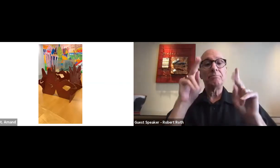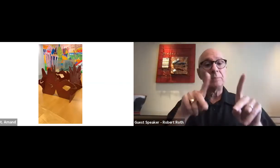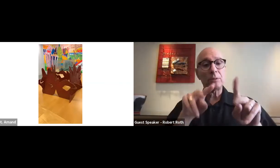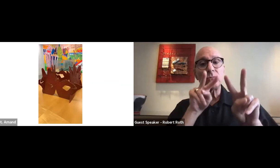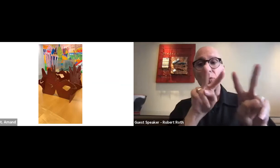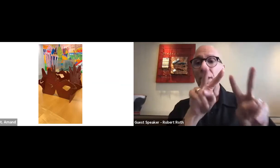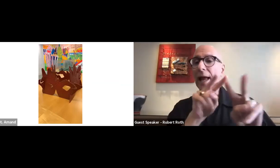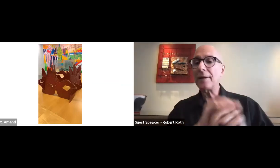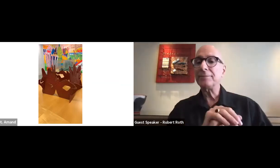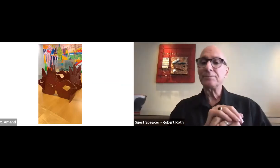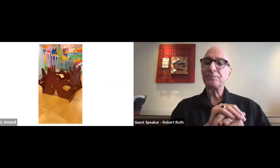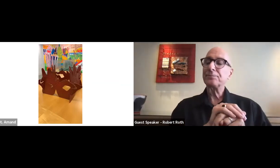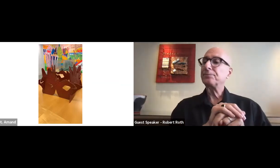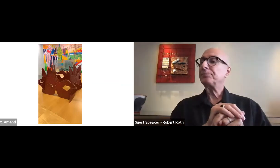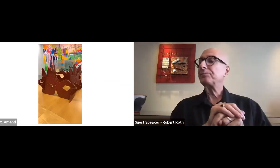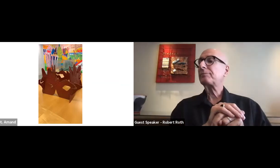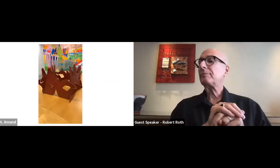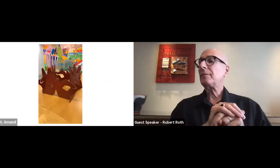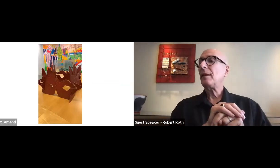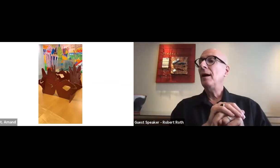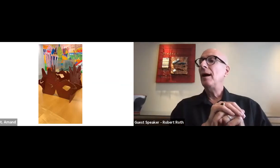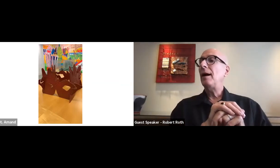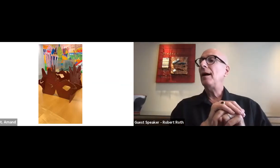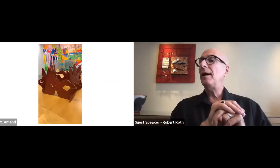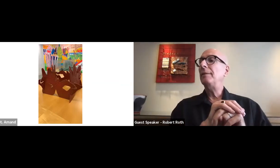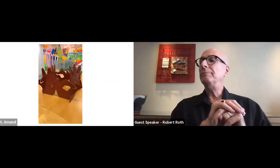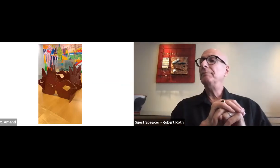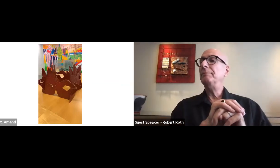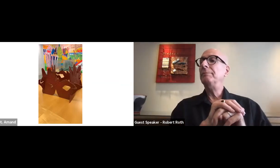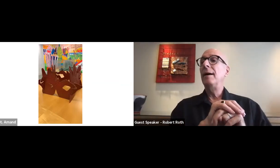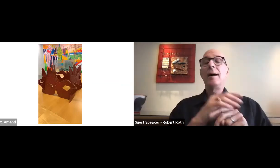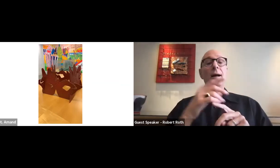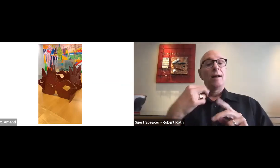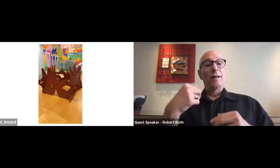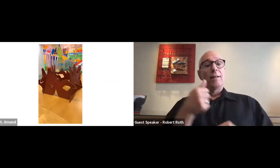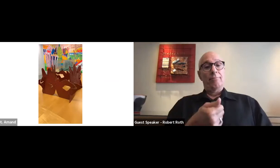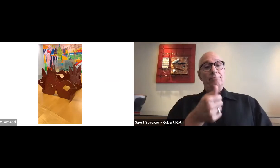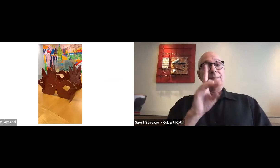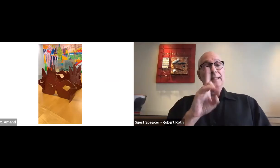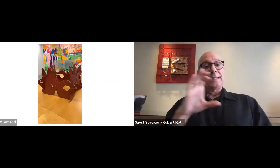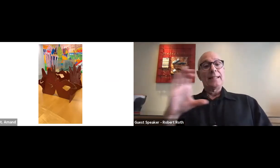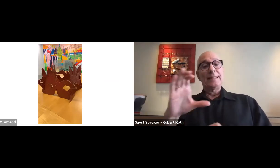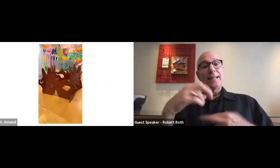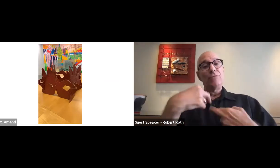for Deaf and Deaf-Blind folks to be able to look at, something that was easy on the eyes.